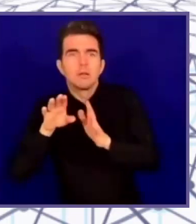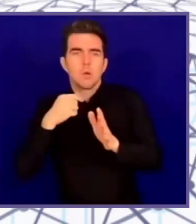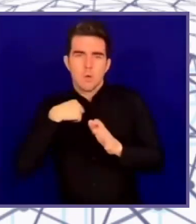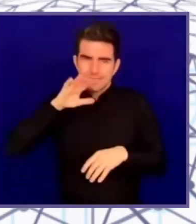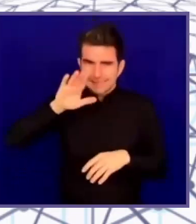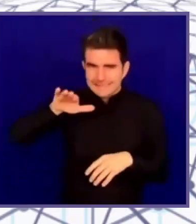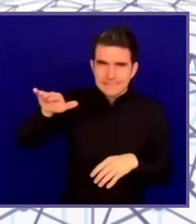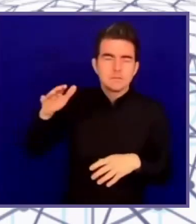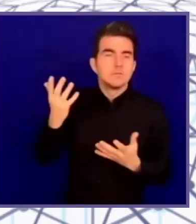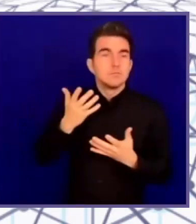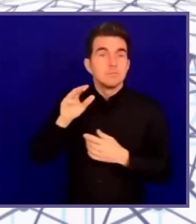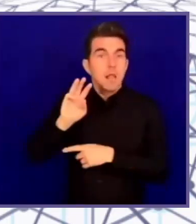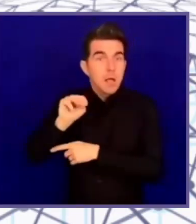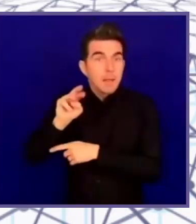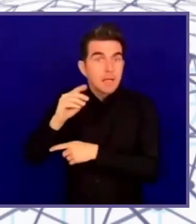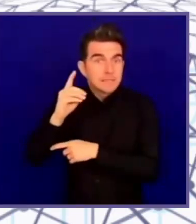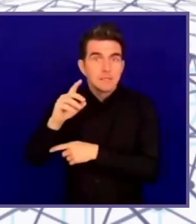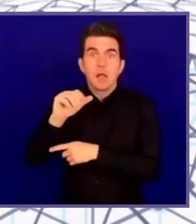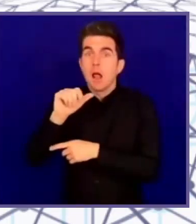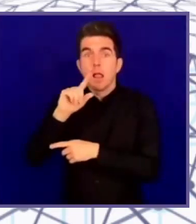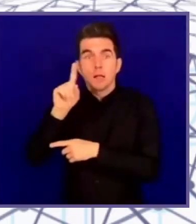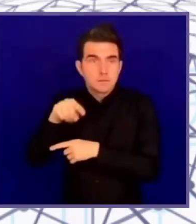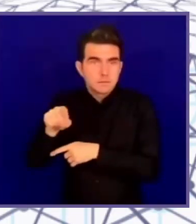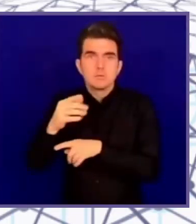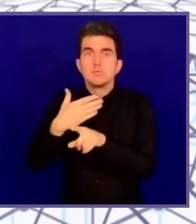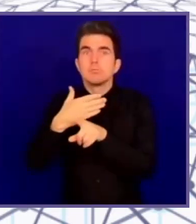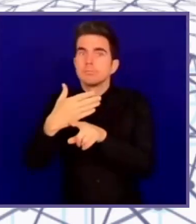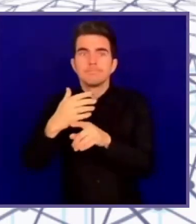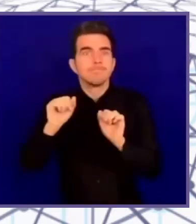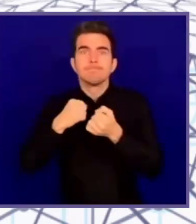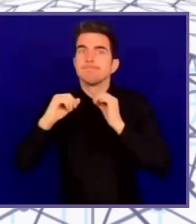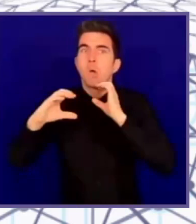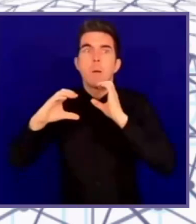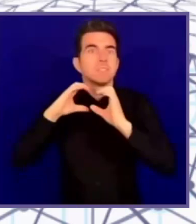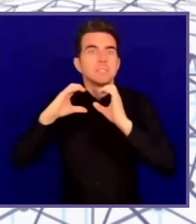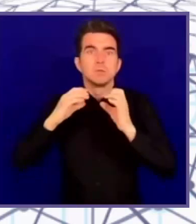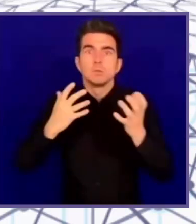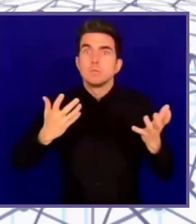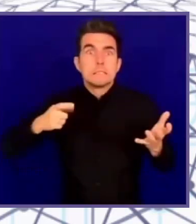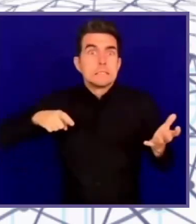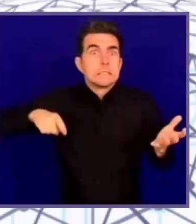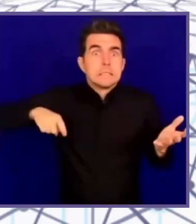communicate their symptoms. So I think there's a real good use case for anyone with late stage MMD